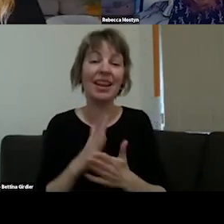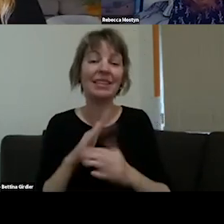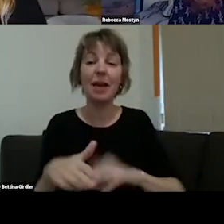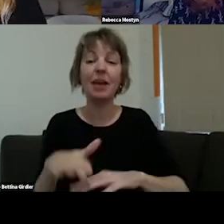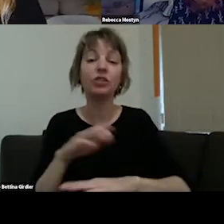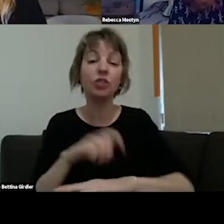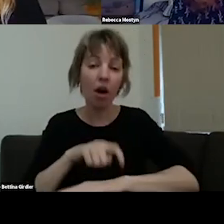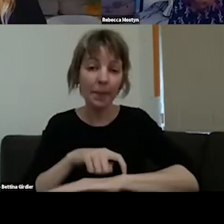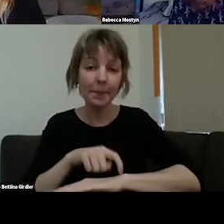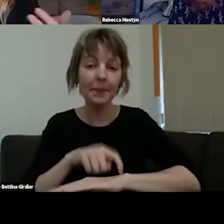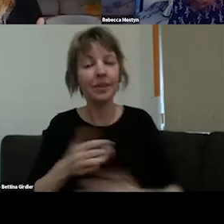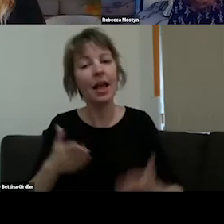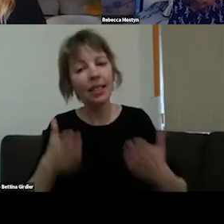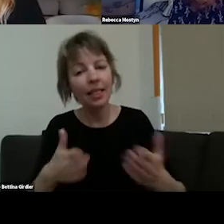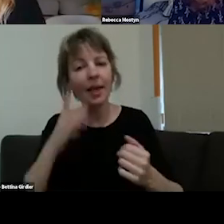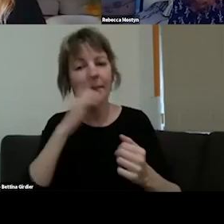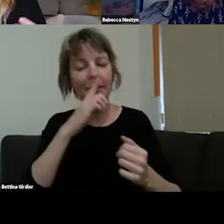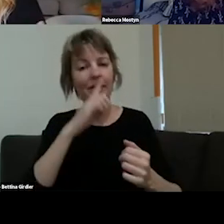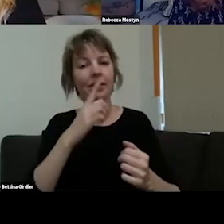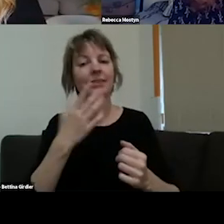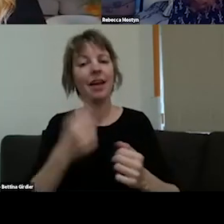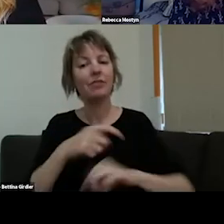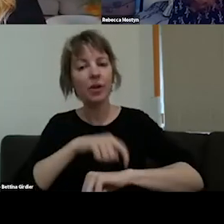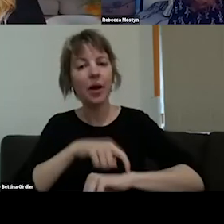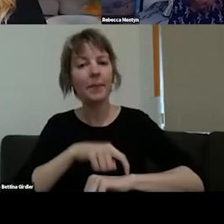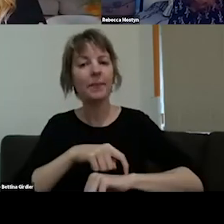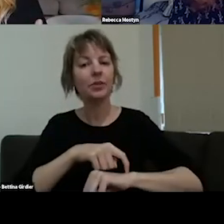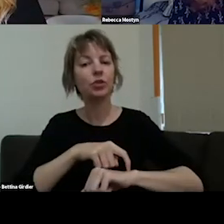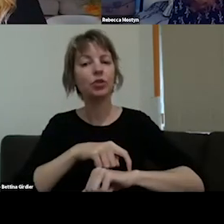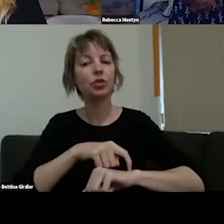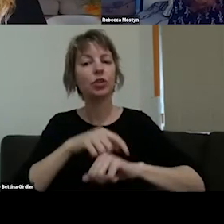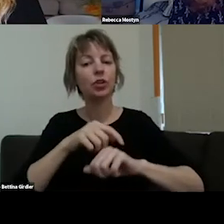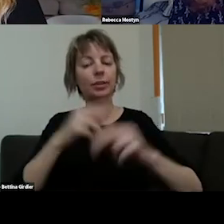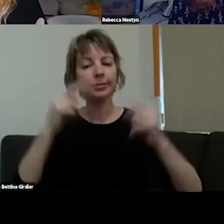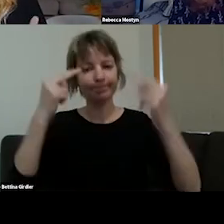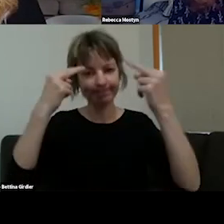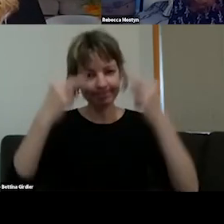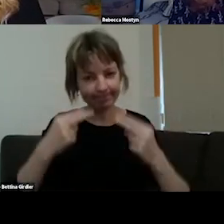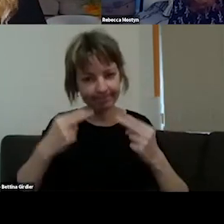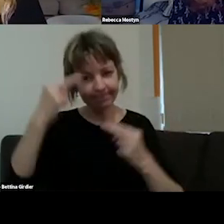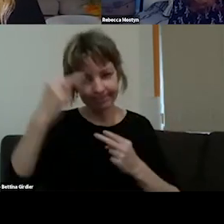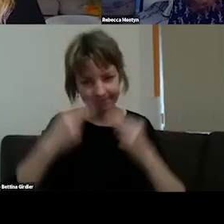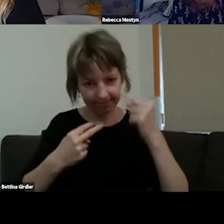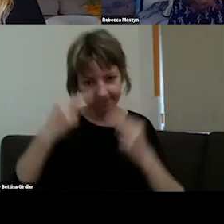to allow people to have that inward time to rest, reflect, ask themselves those questions first